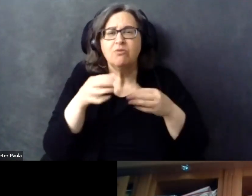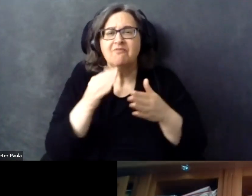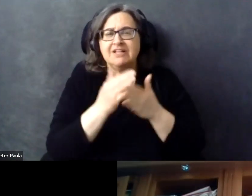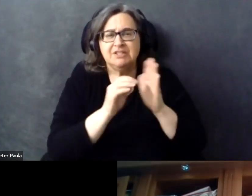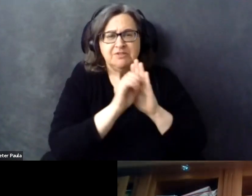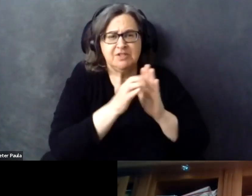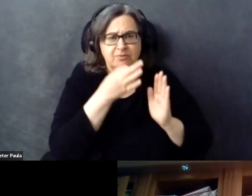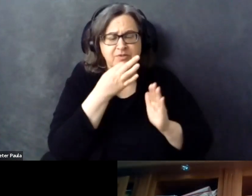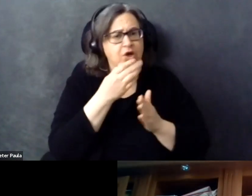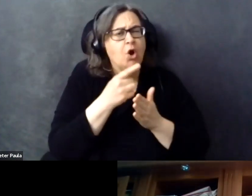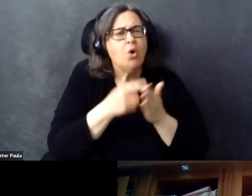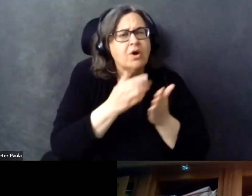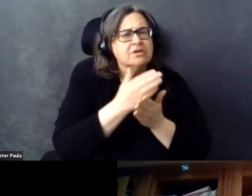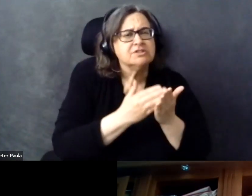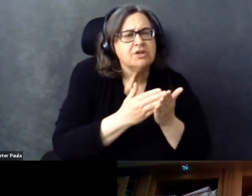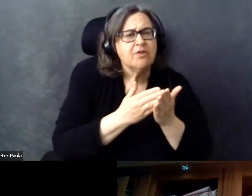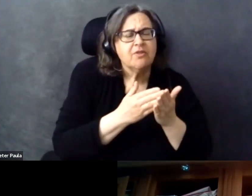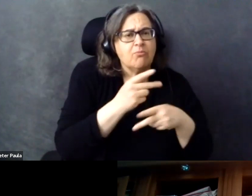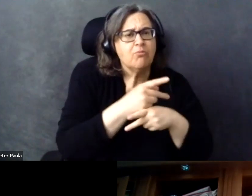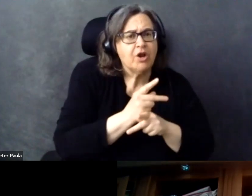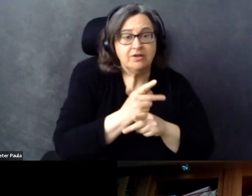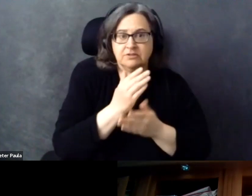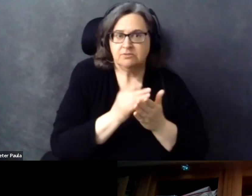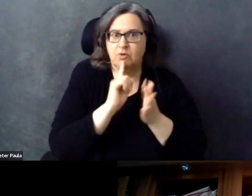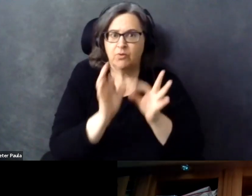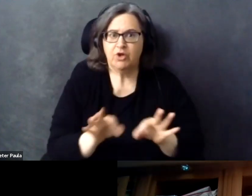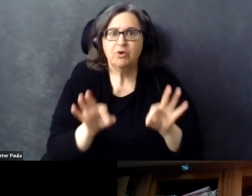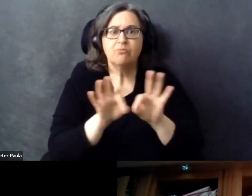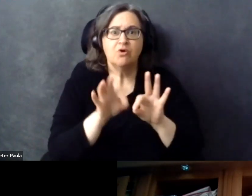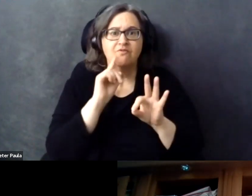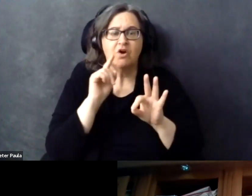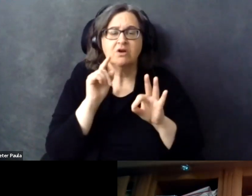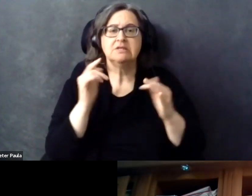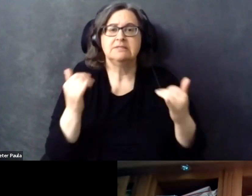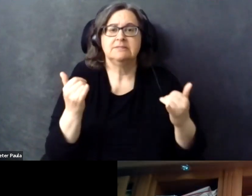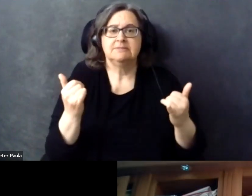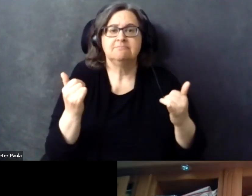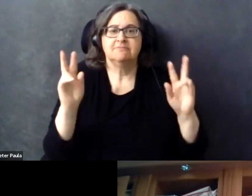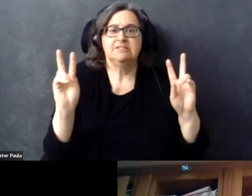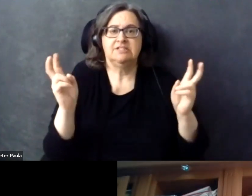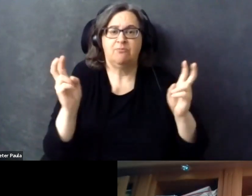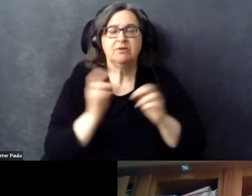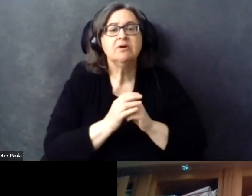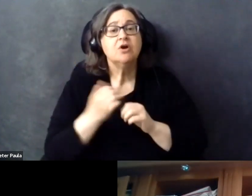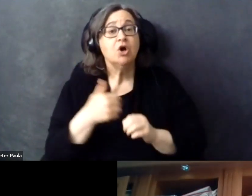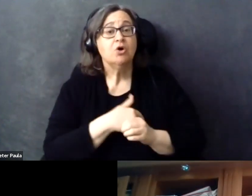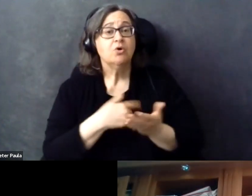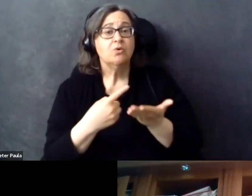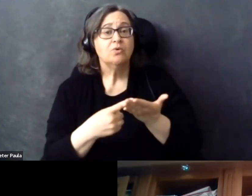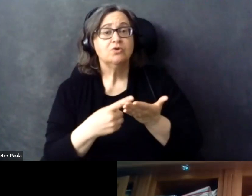EU Act that contains accessibility obligations. I will provide some examples in a second. So what are the products and some of